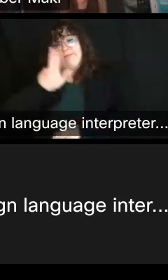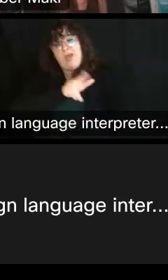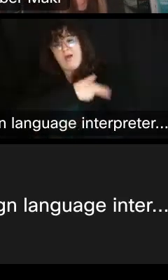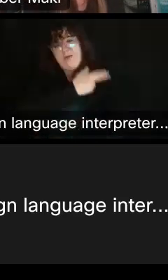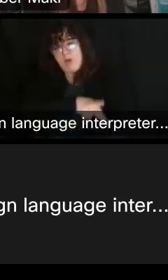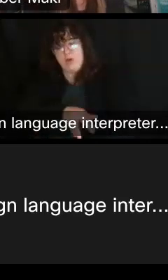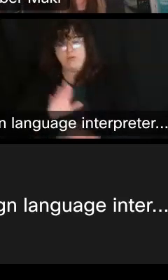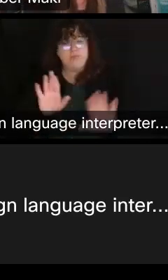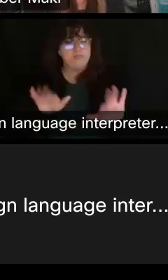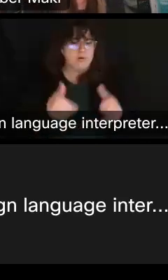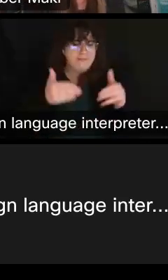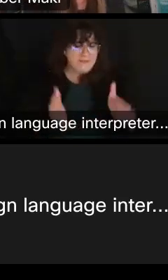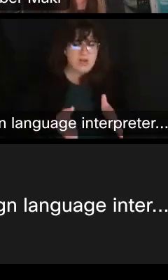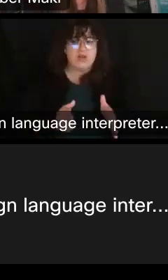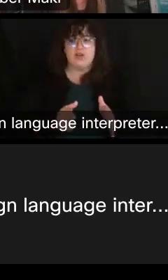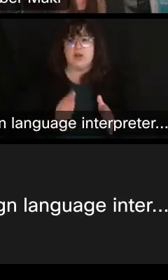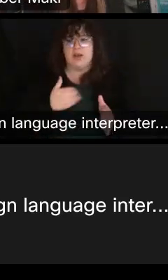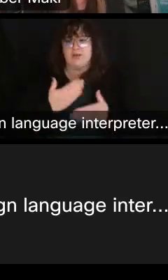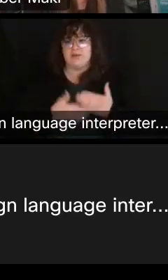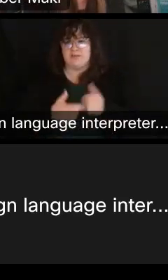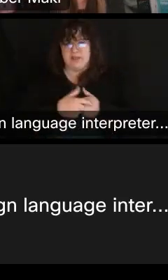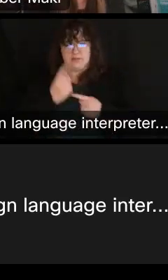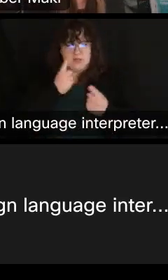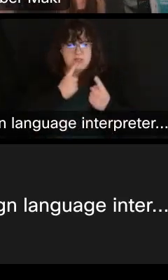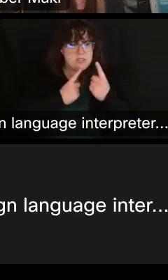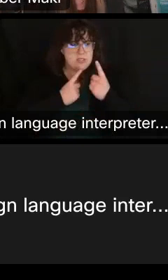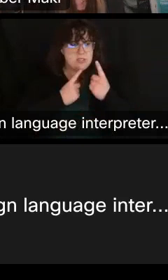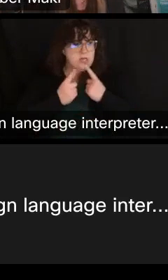then has a little bit of time to think on their hands and they say, you know,